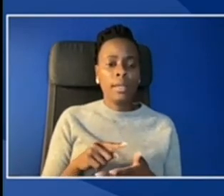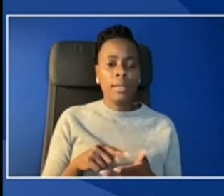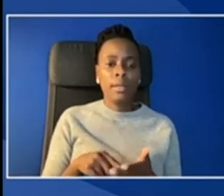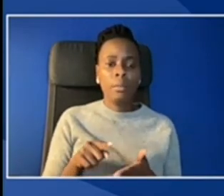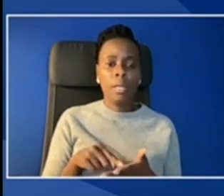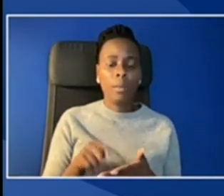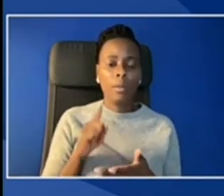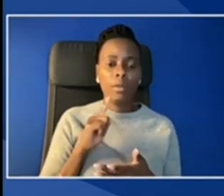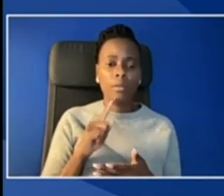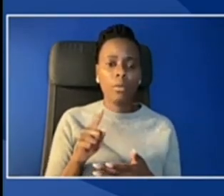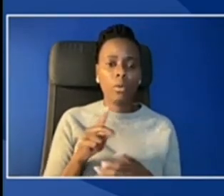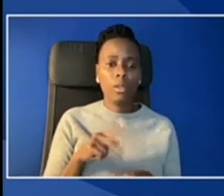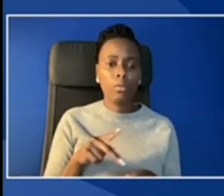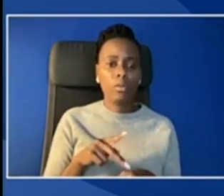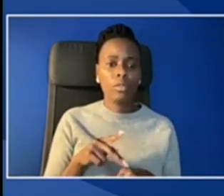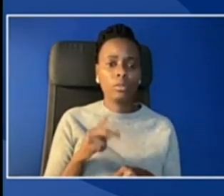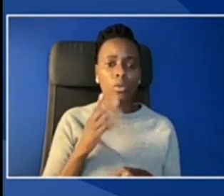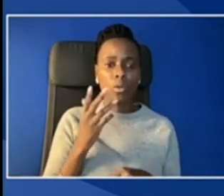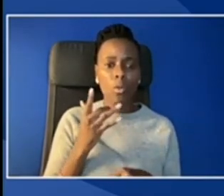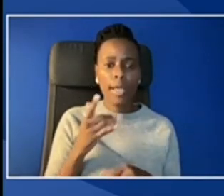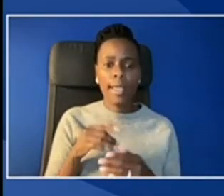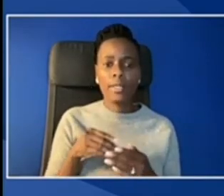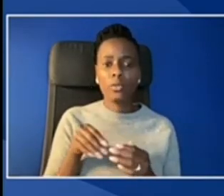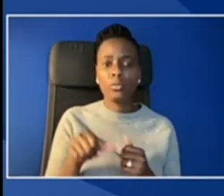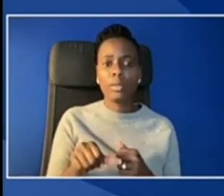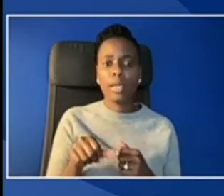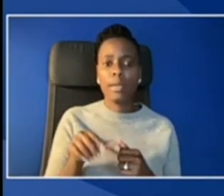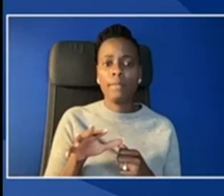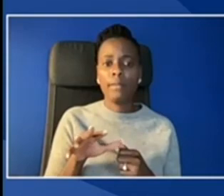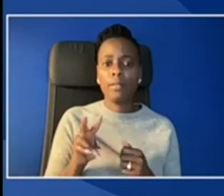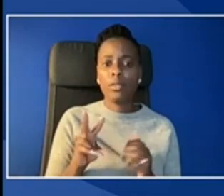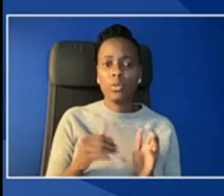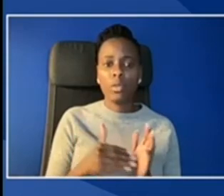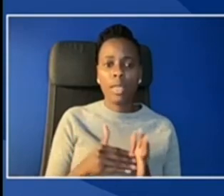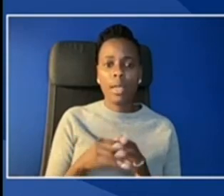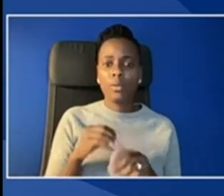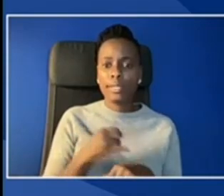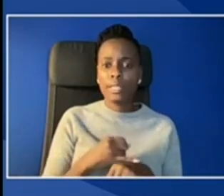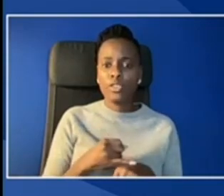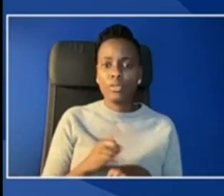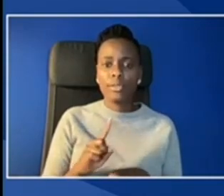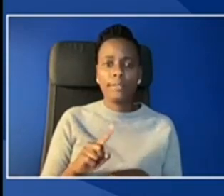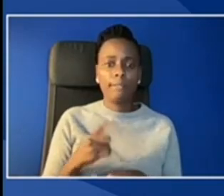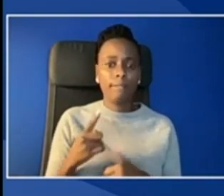$52,000 in interest first. And I would like to see if the committee